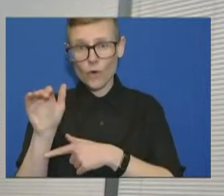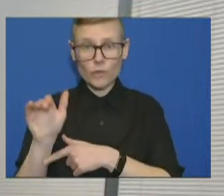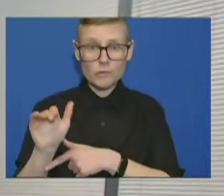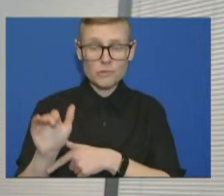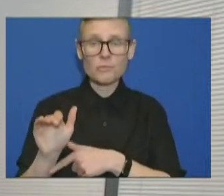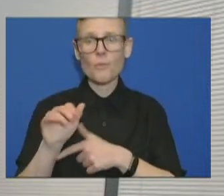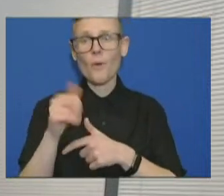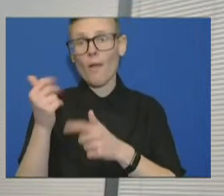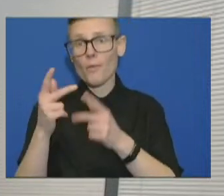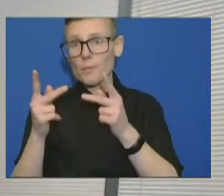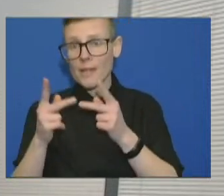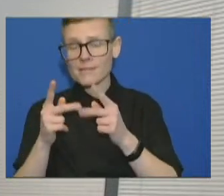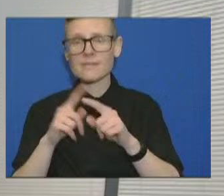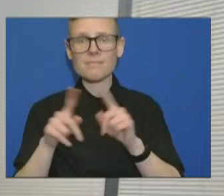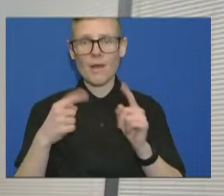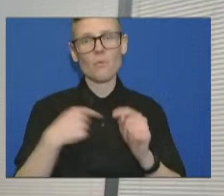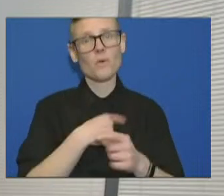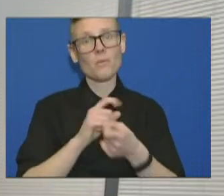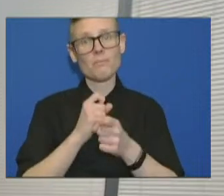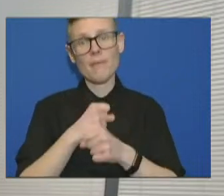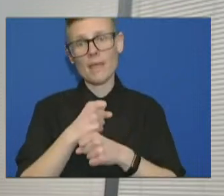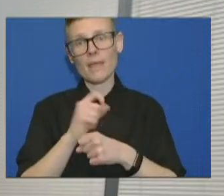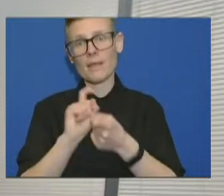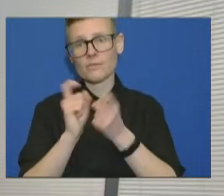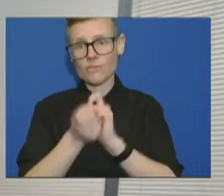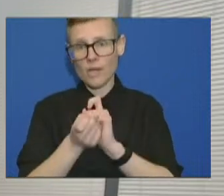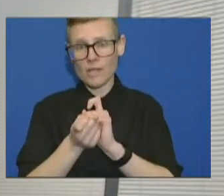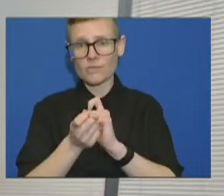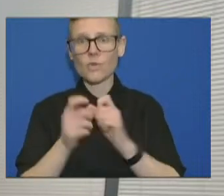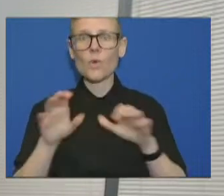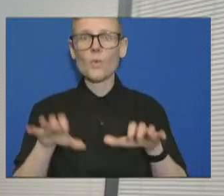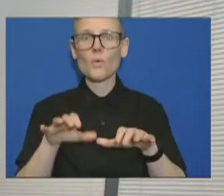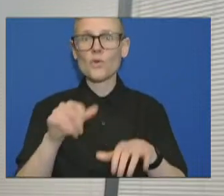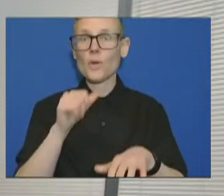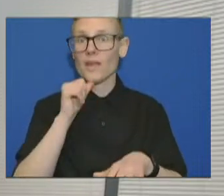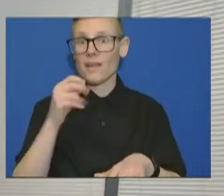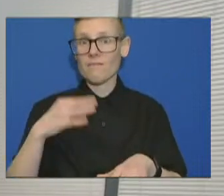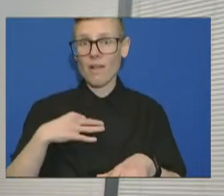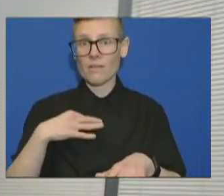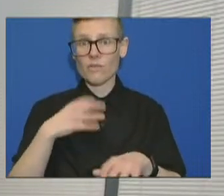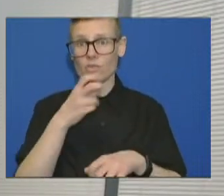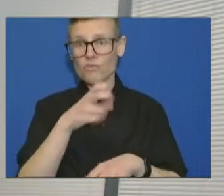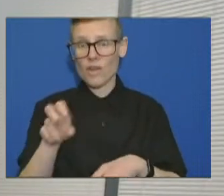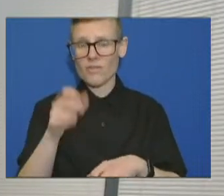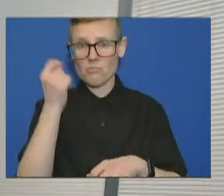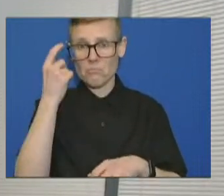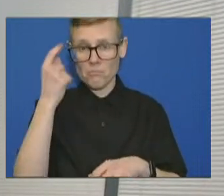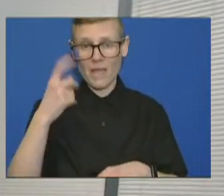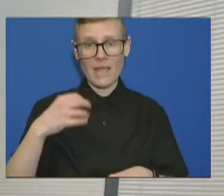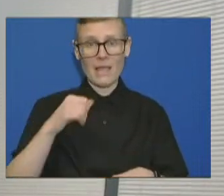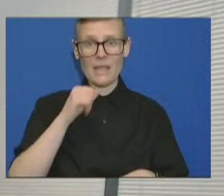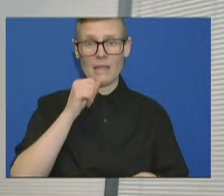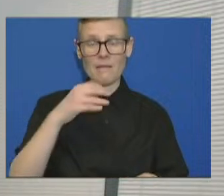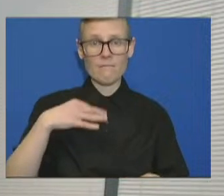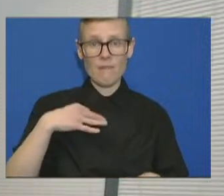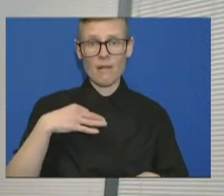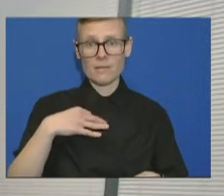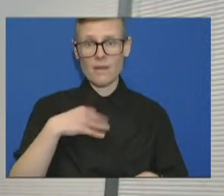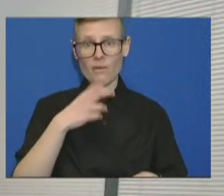workloads, whether it be an infants and toddlers or in other places. But but certainly making